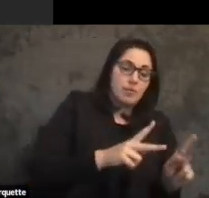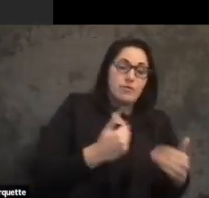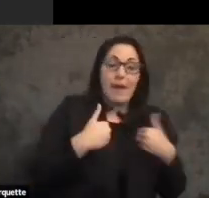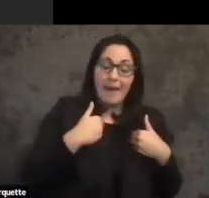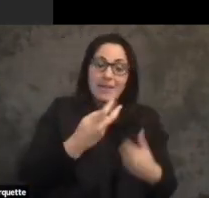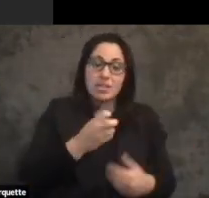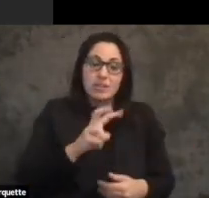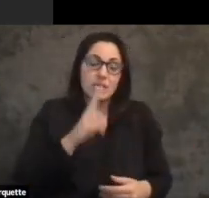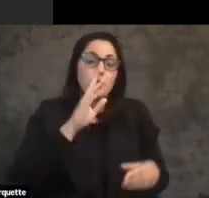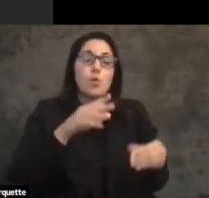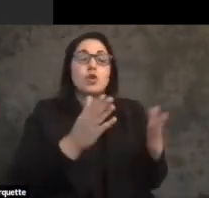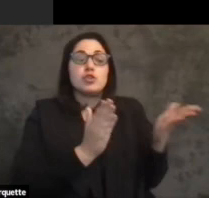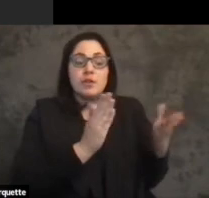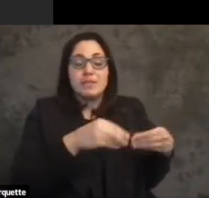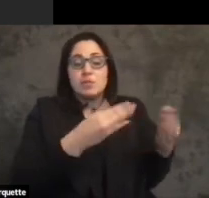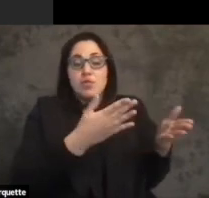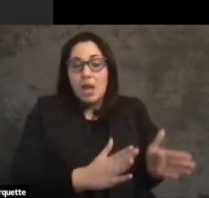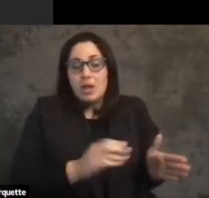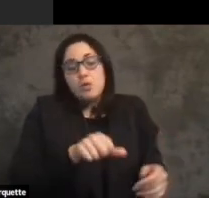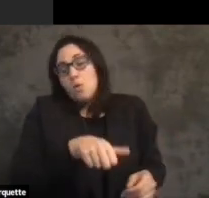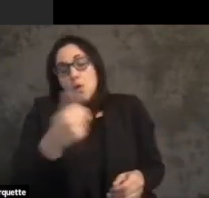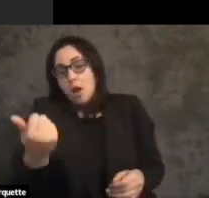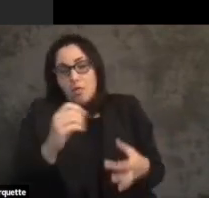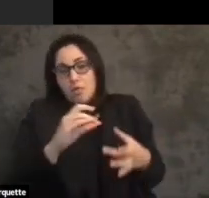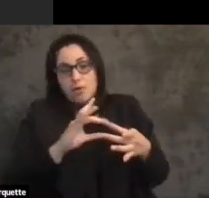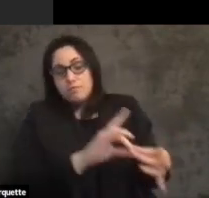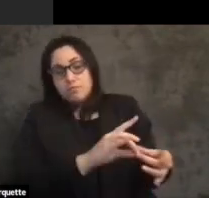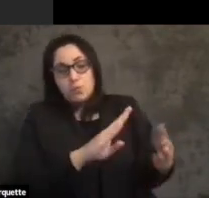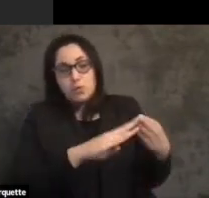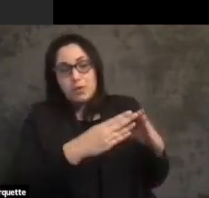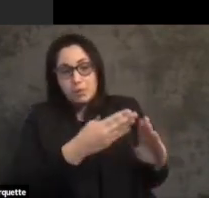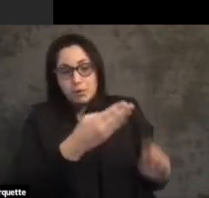love for you to take our survey, the survey is a place where we'll be advocating for what